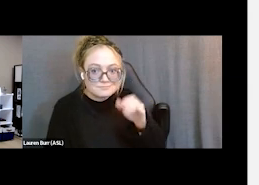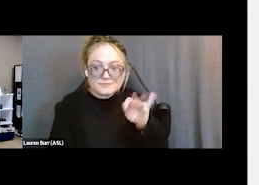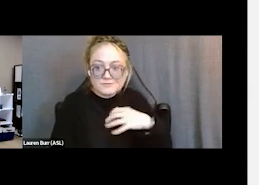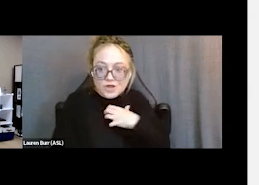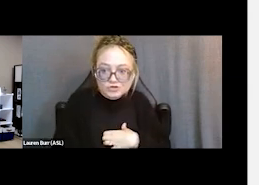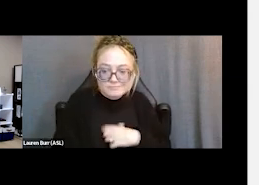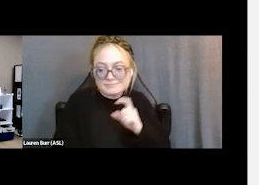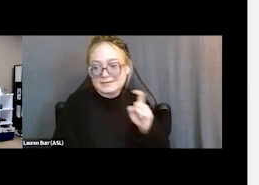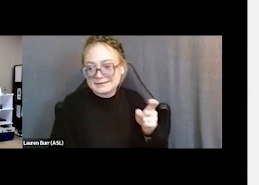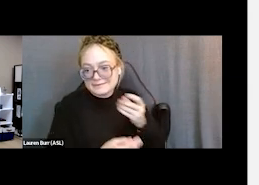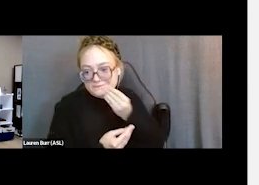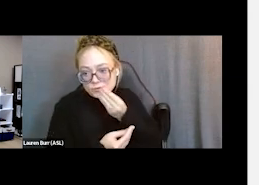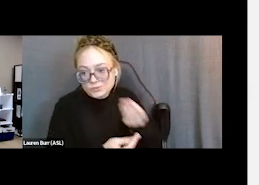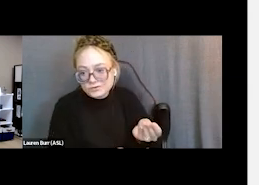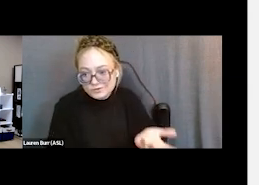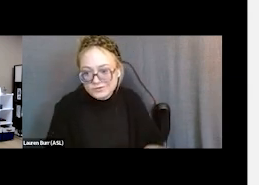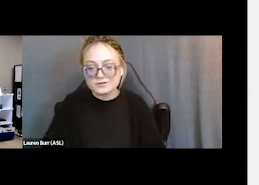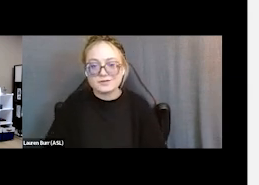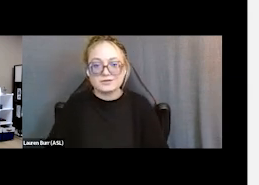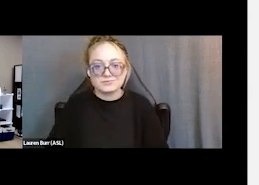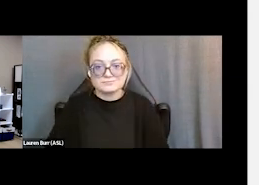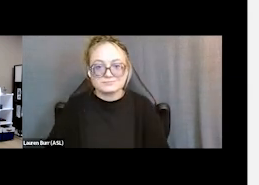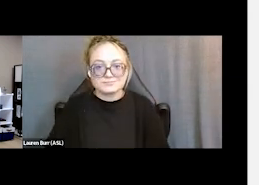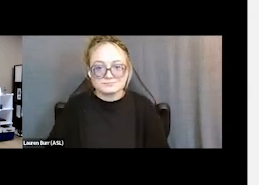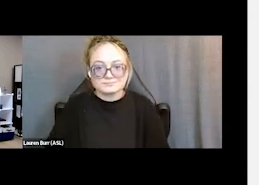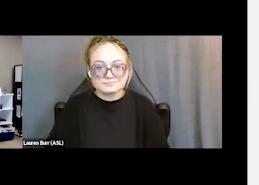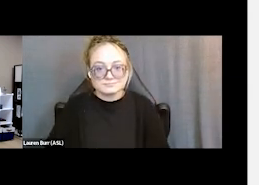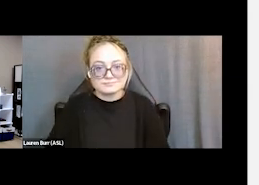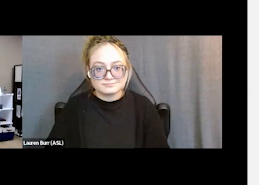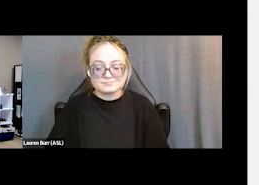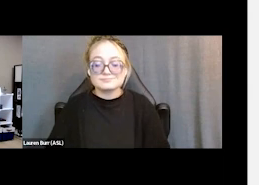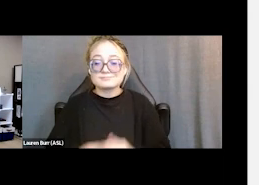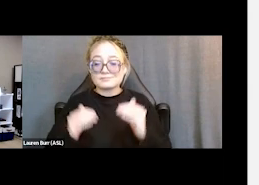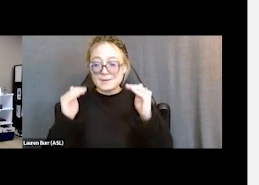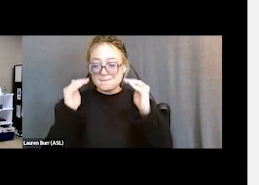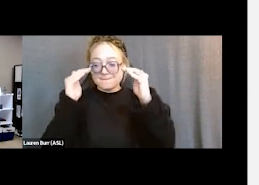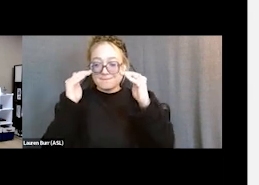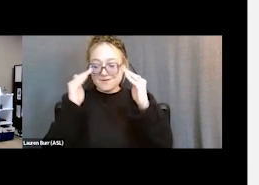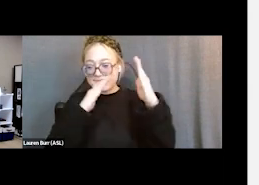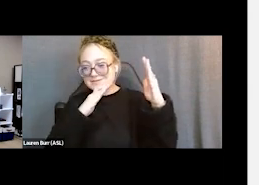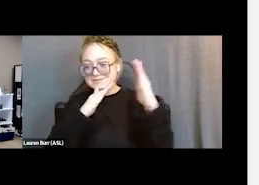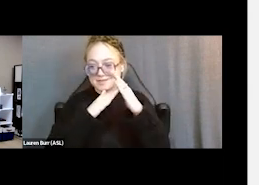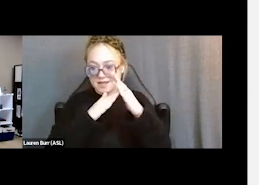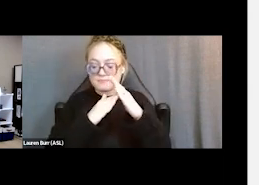The highest level of validation is being genuine and authentic. So this is treating individuals as equals,